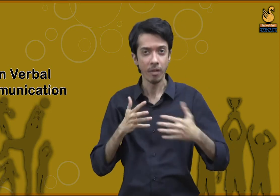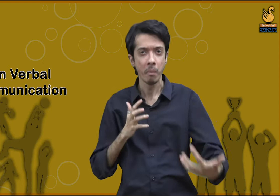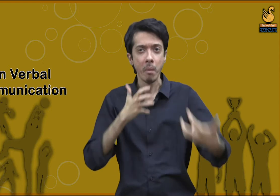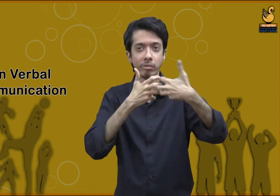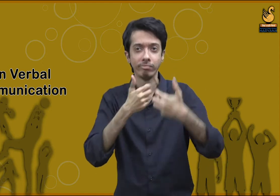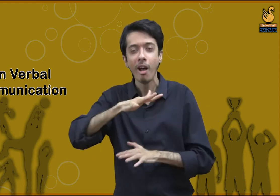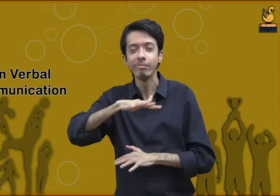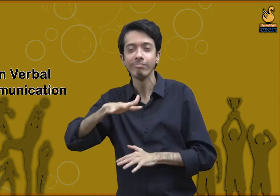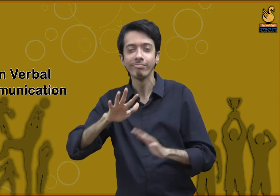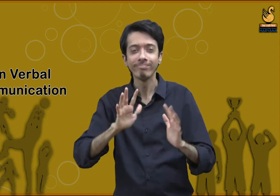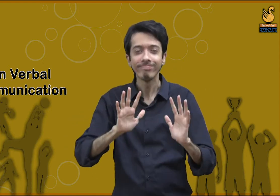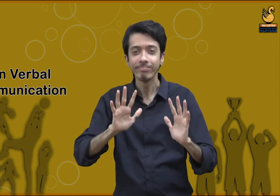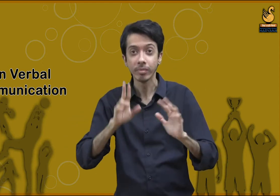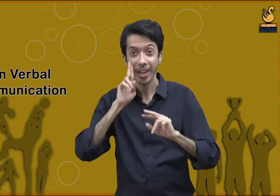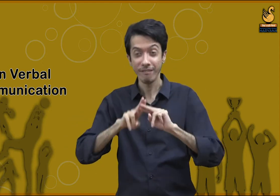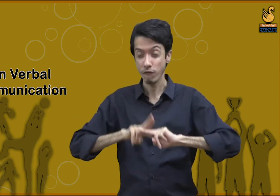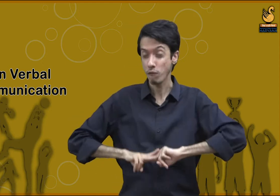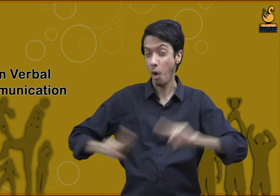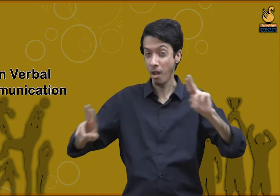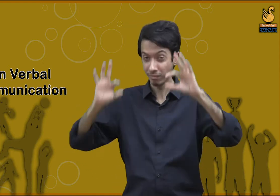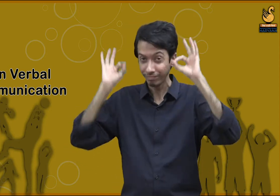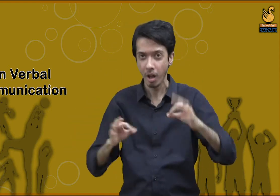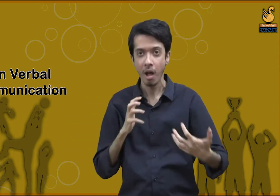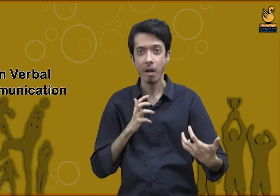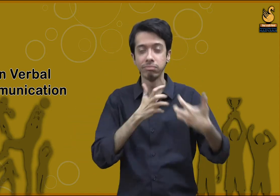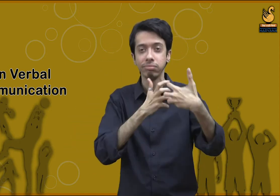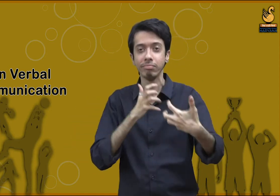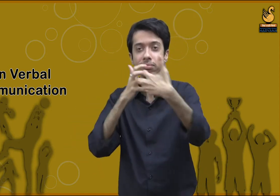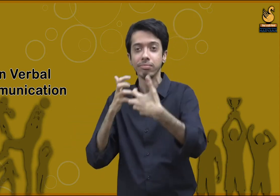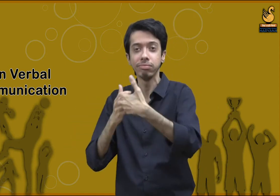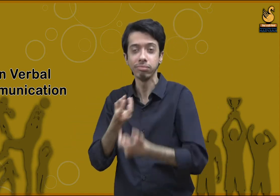then we cannot mix ourselves fully with others and if we have complete knowledge